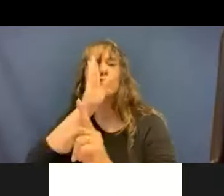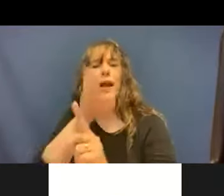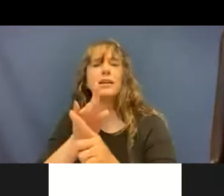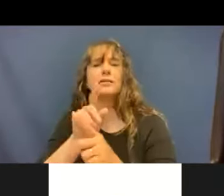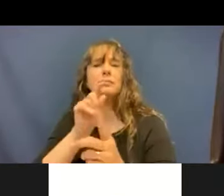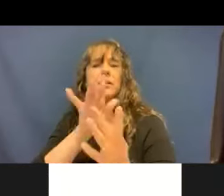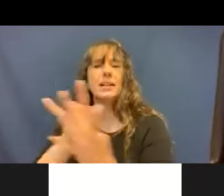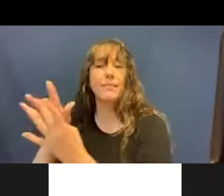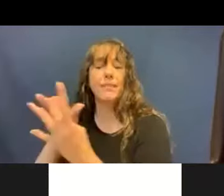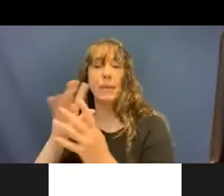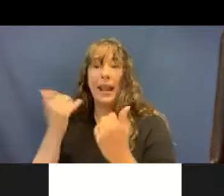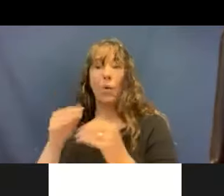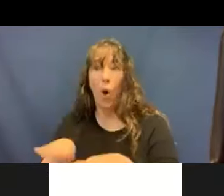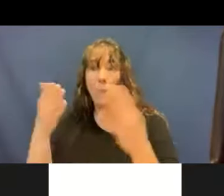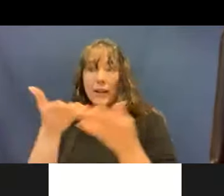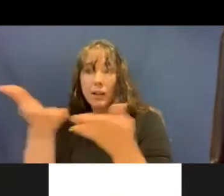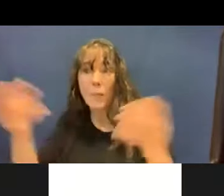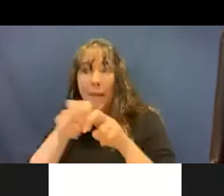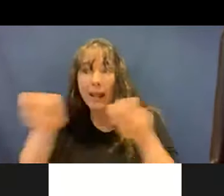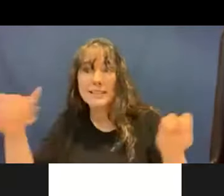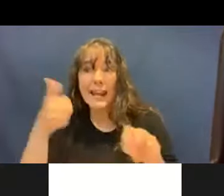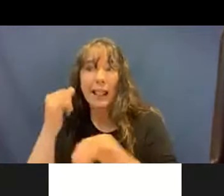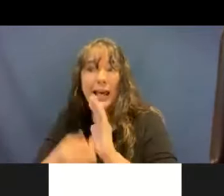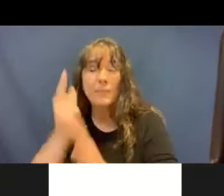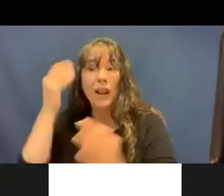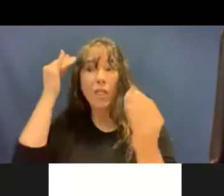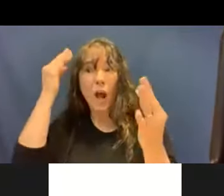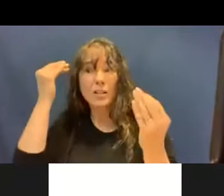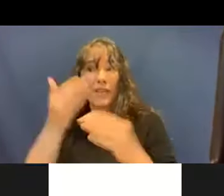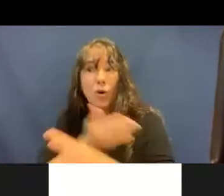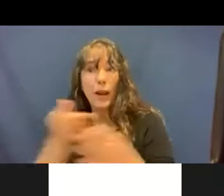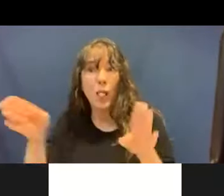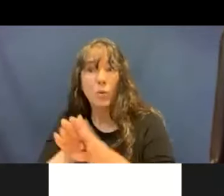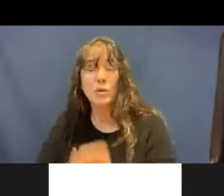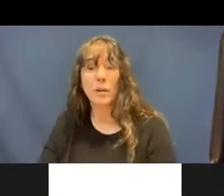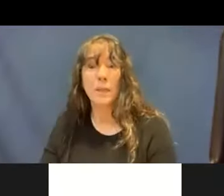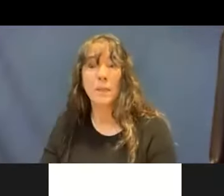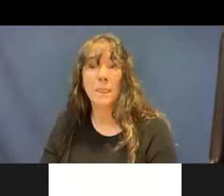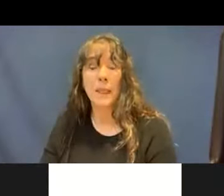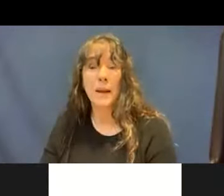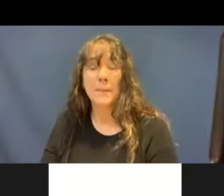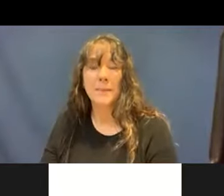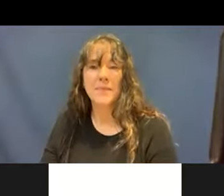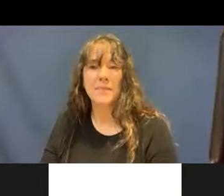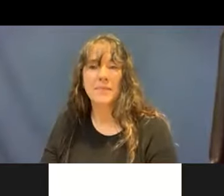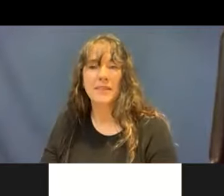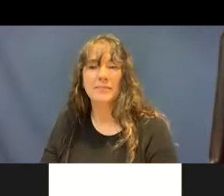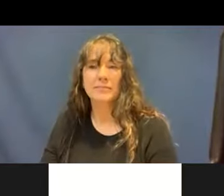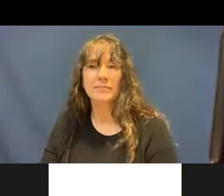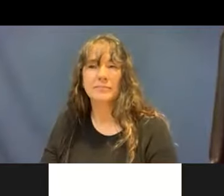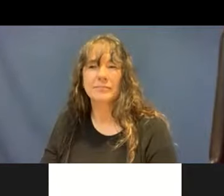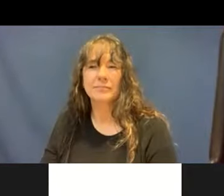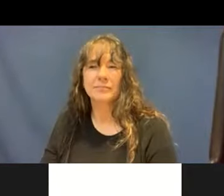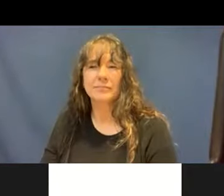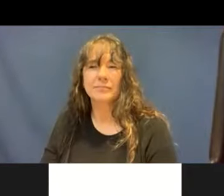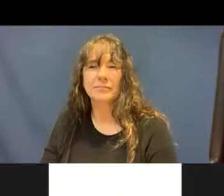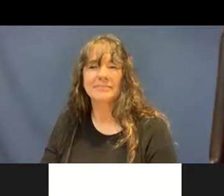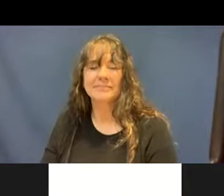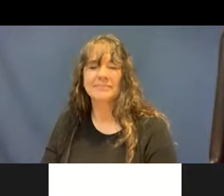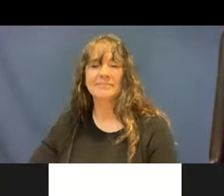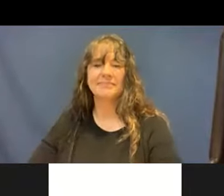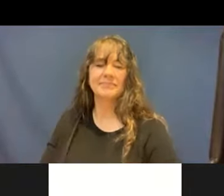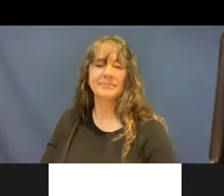to the panelists if you guys have any last minute thoughts before we close for today.